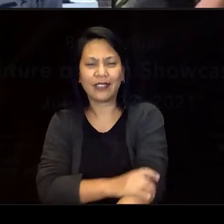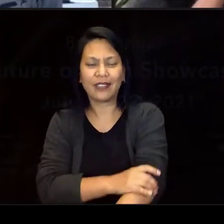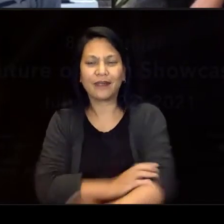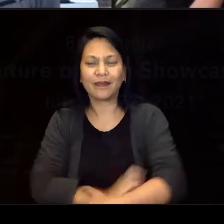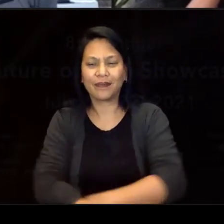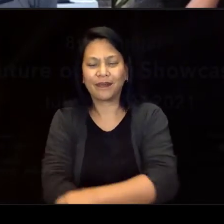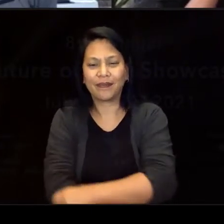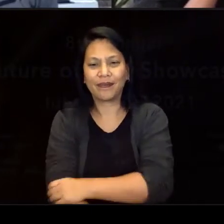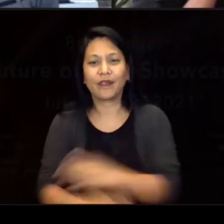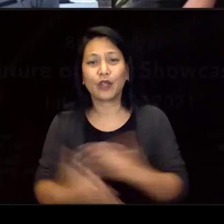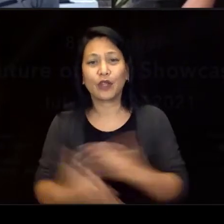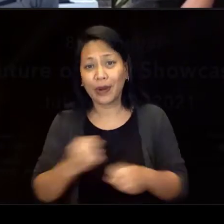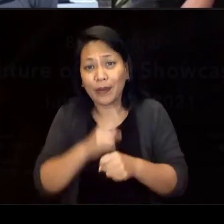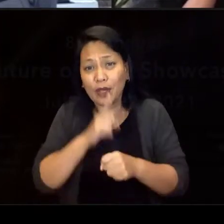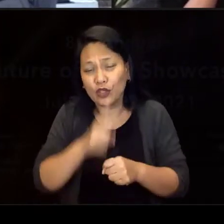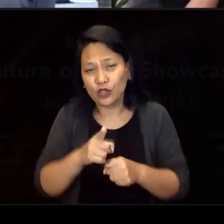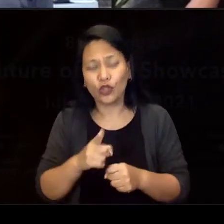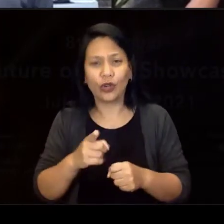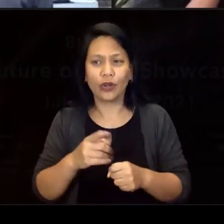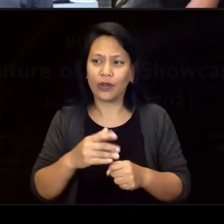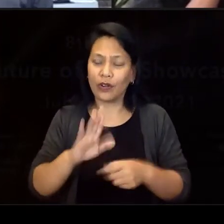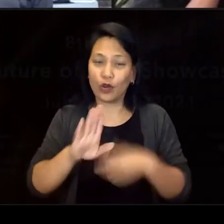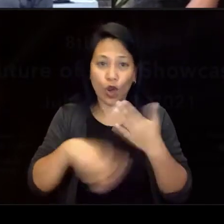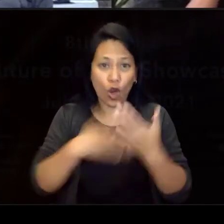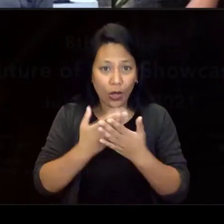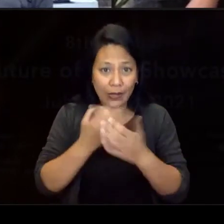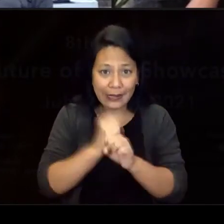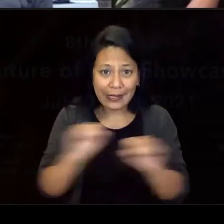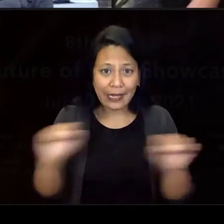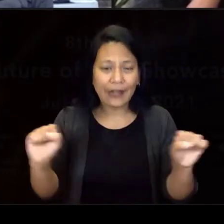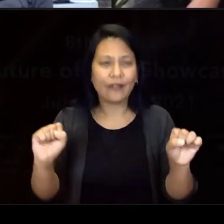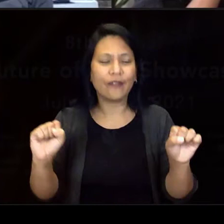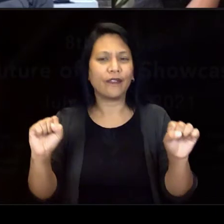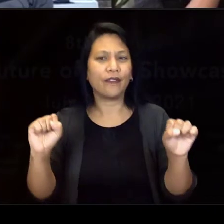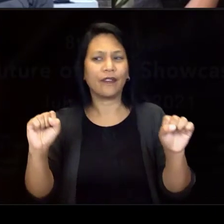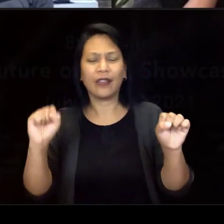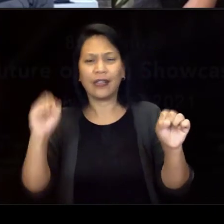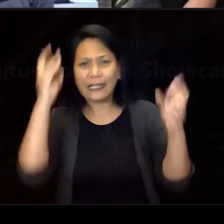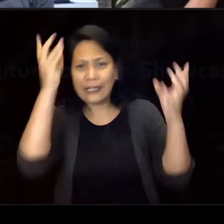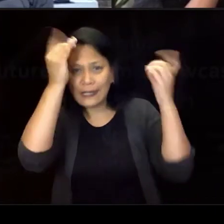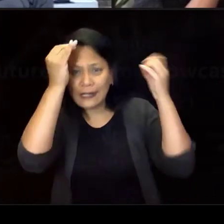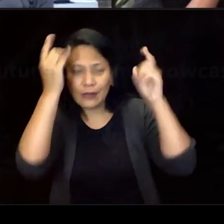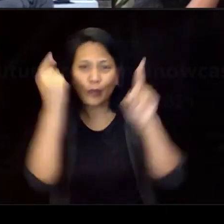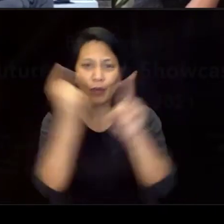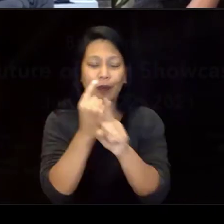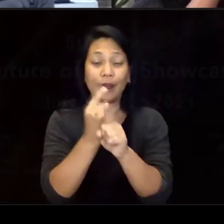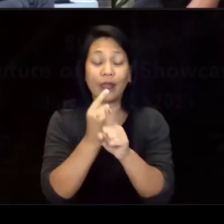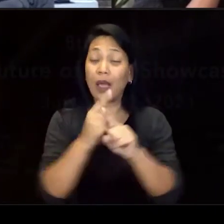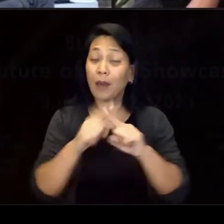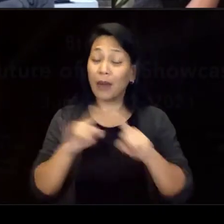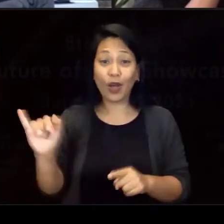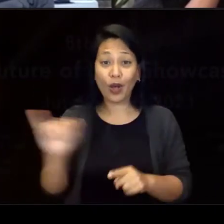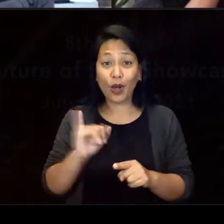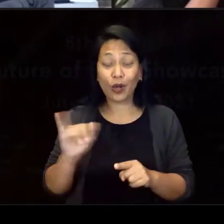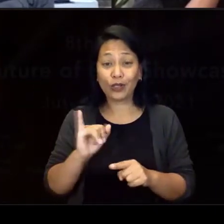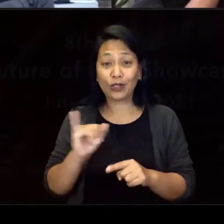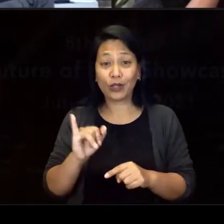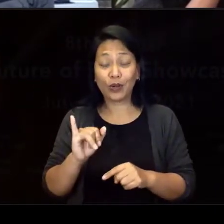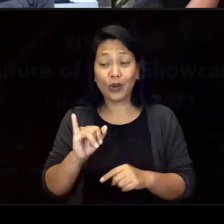you really keep everyone safe and considerate. But also I love to mention it's not just for the performers.